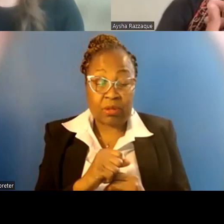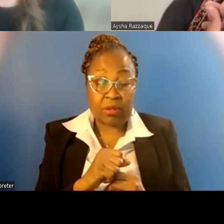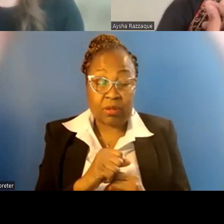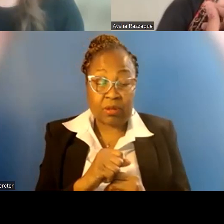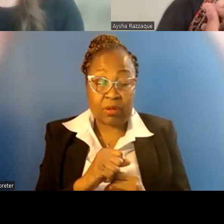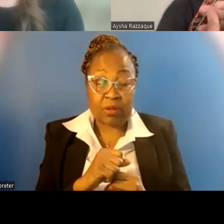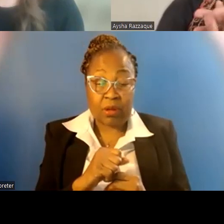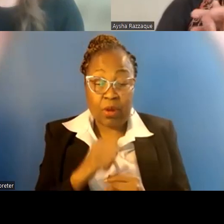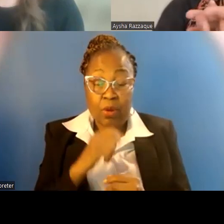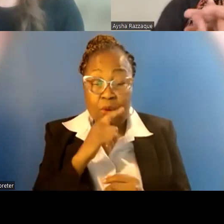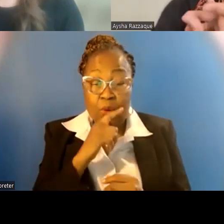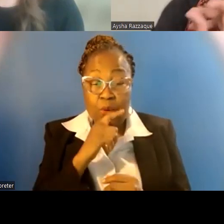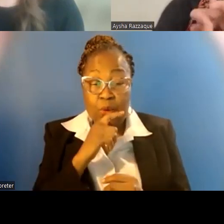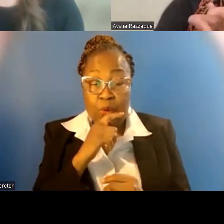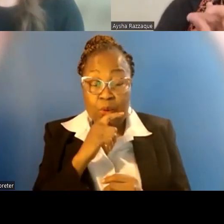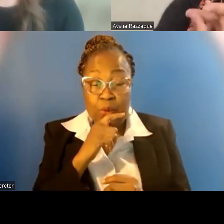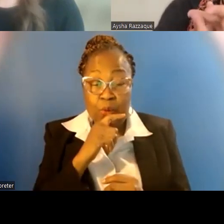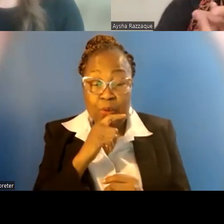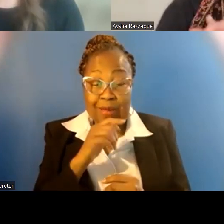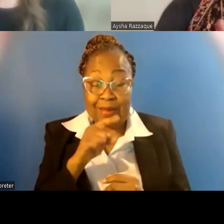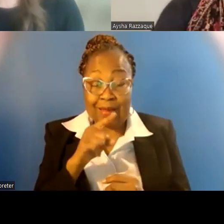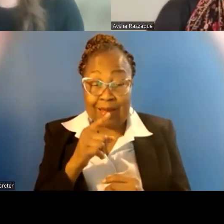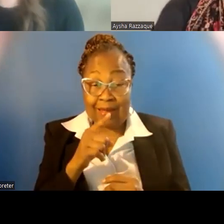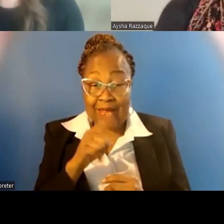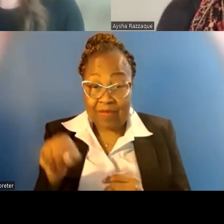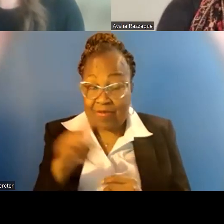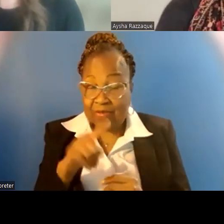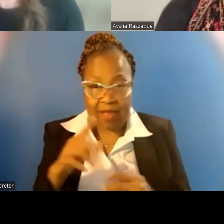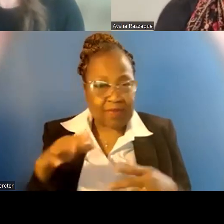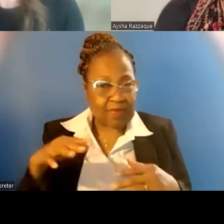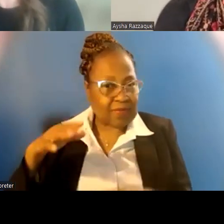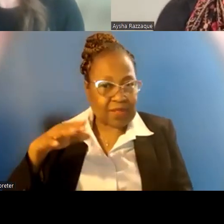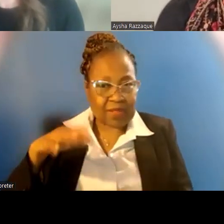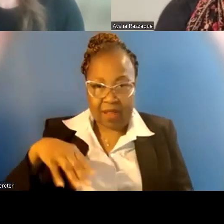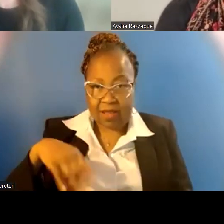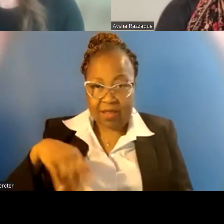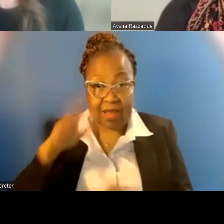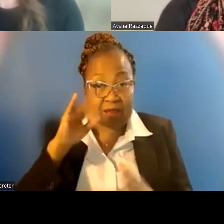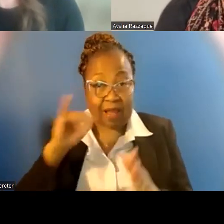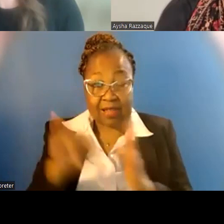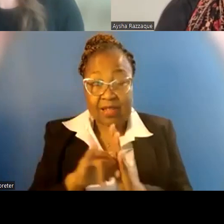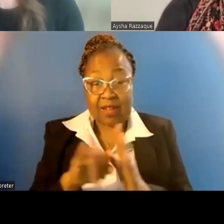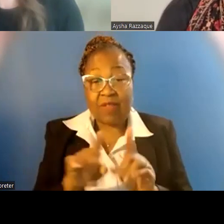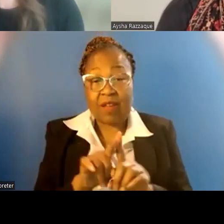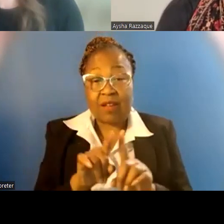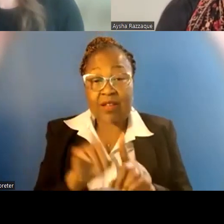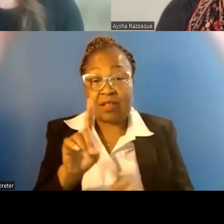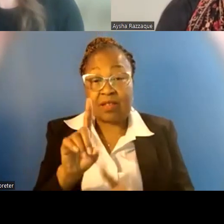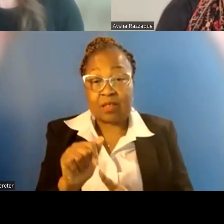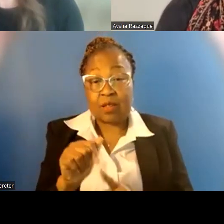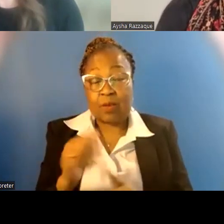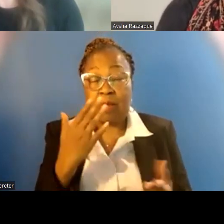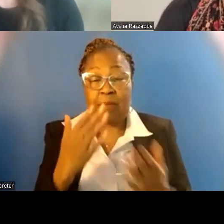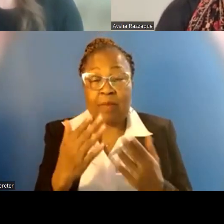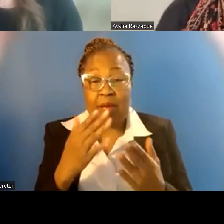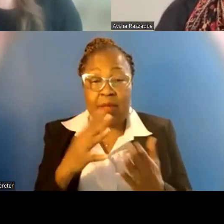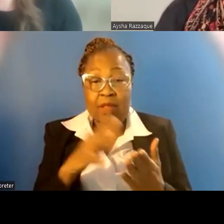who if they haven't identified as disabled already, they might be finding out diagnoses